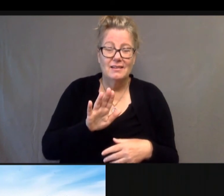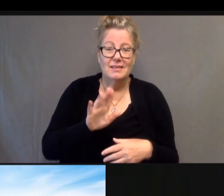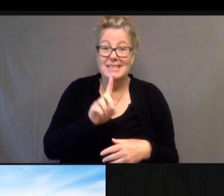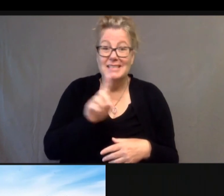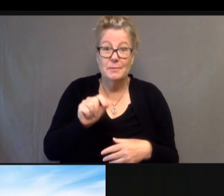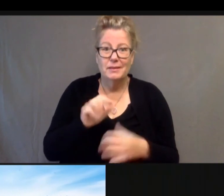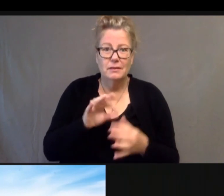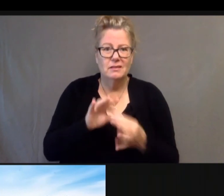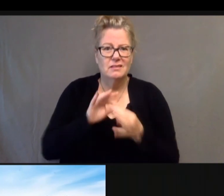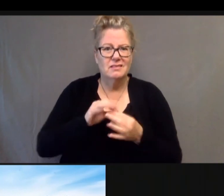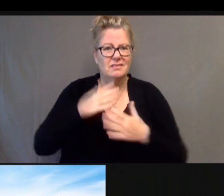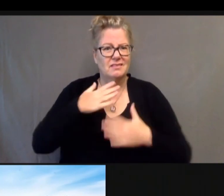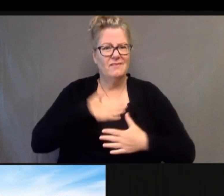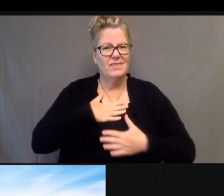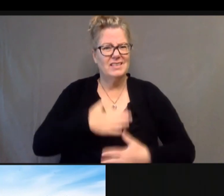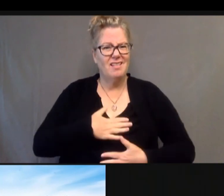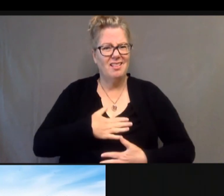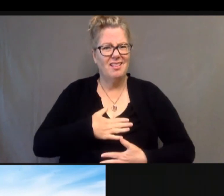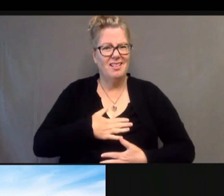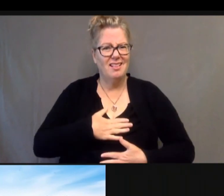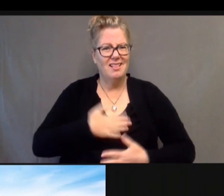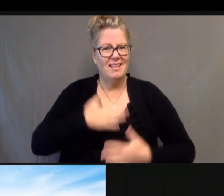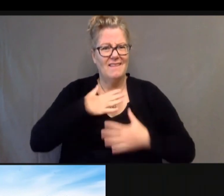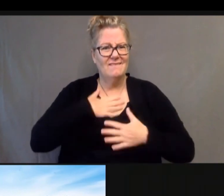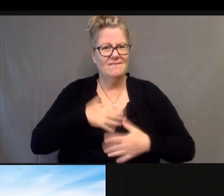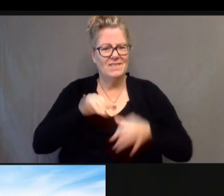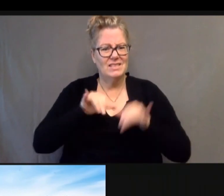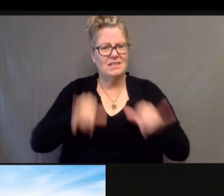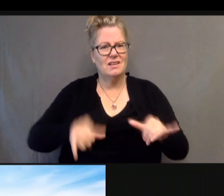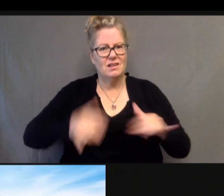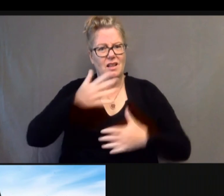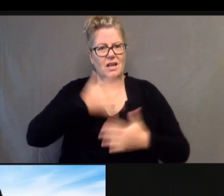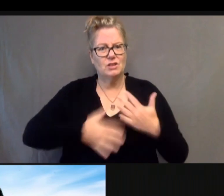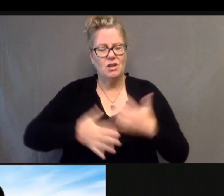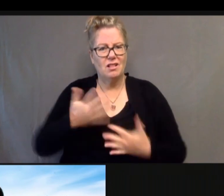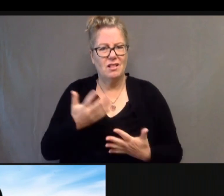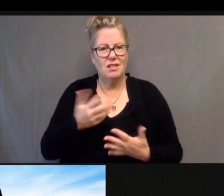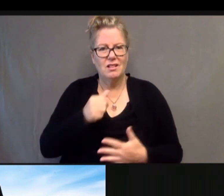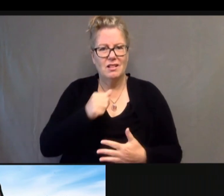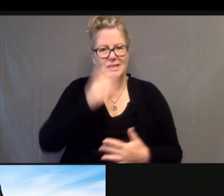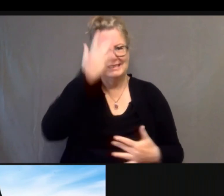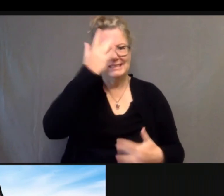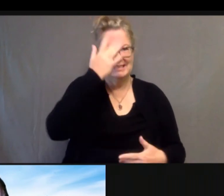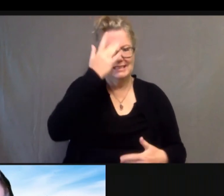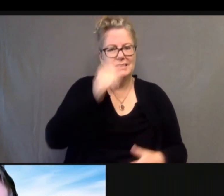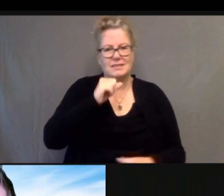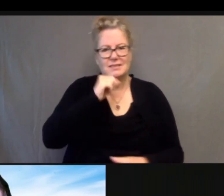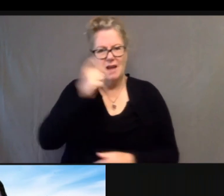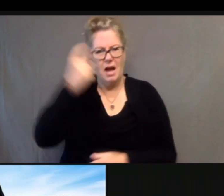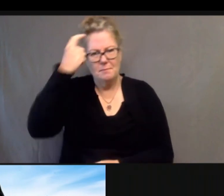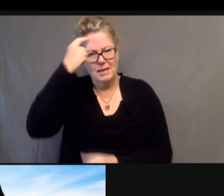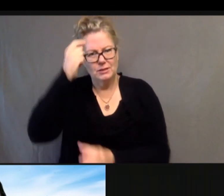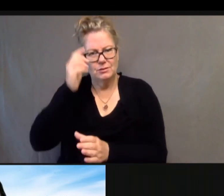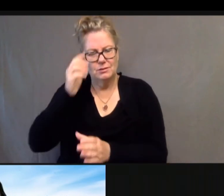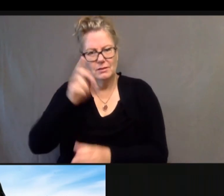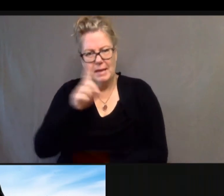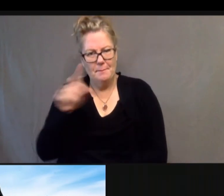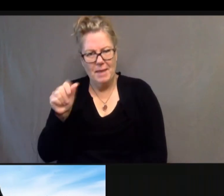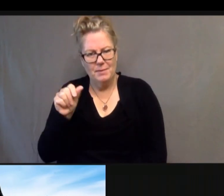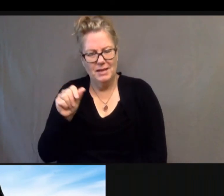physiological impairment, a disease. And that's because, if possible, we'd like to present